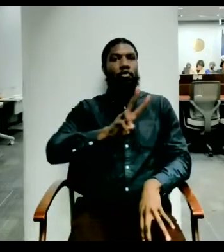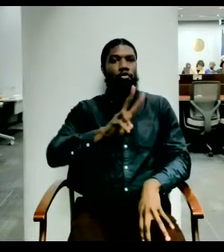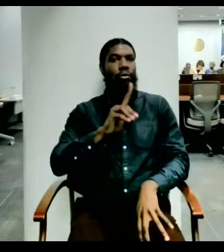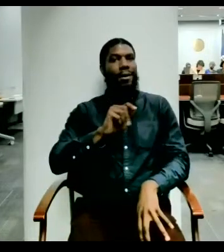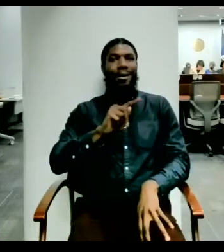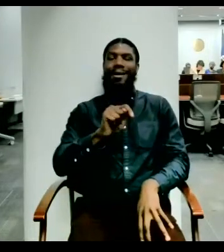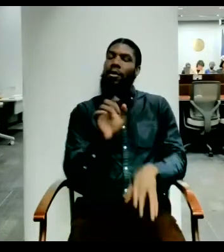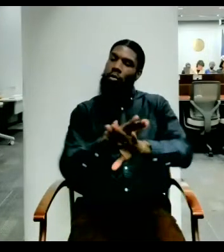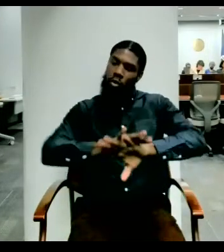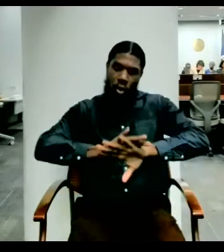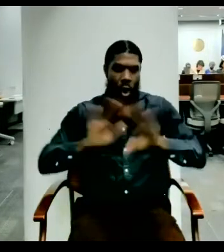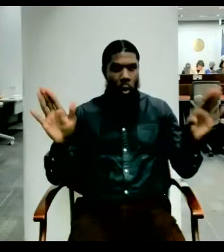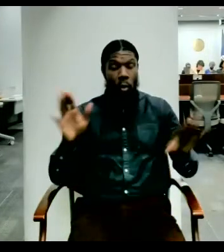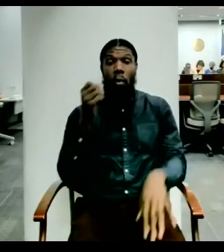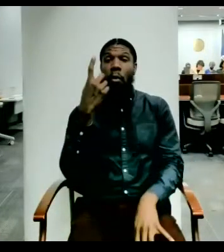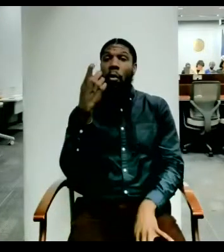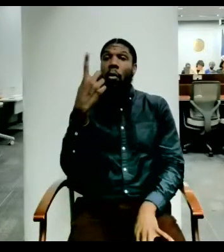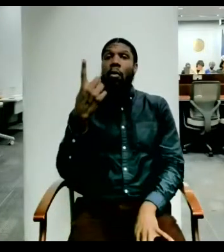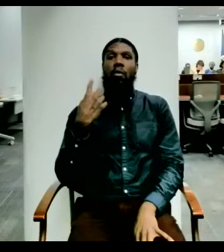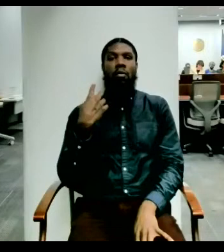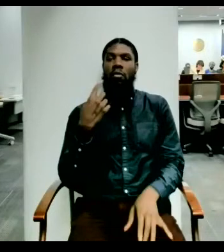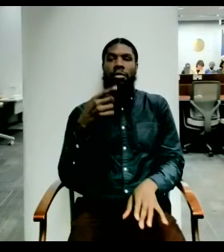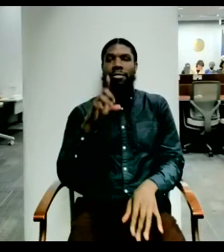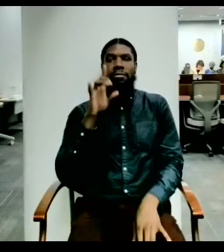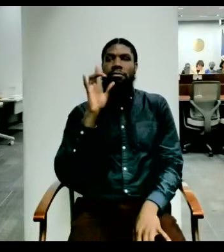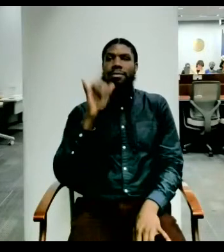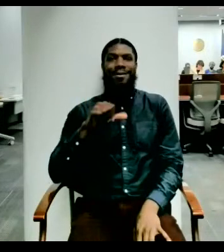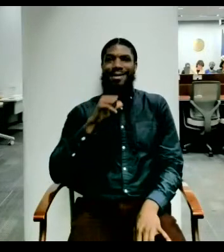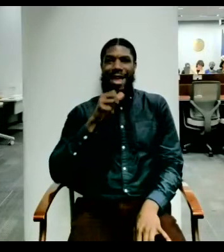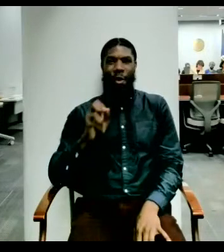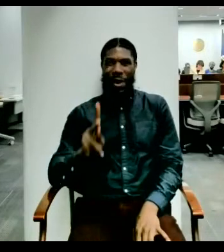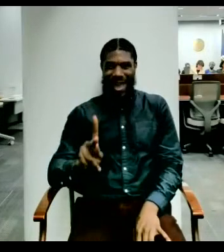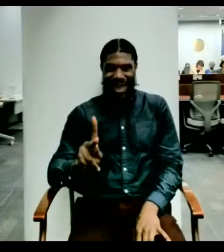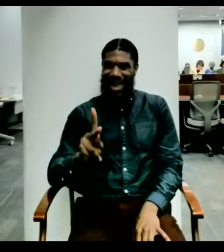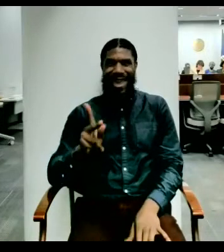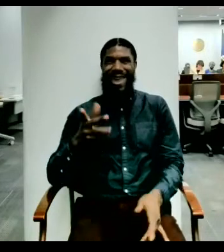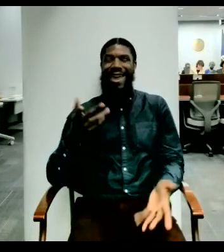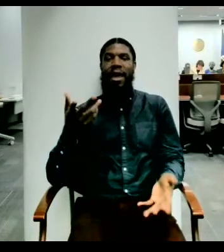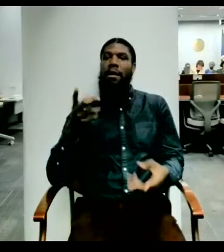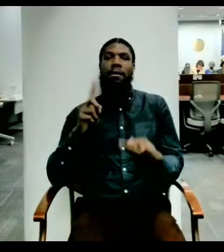That respectfully would not be okay, it would not be well advised and it would